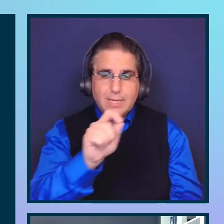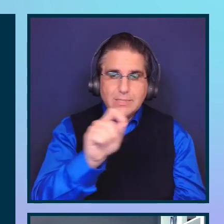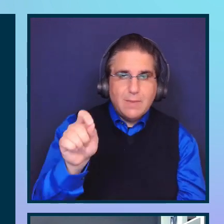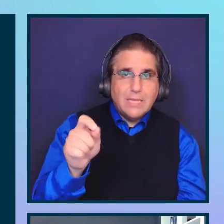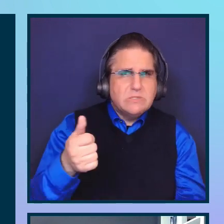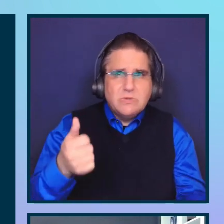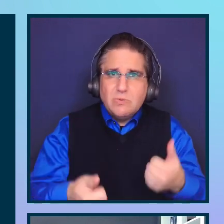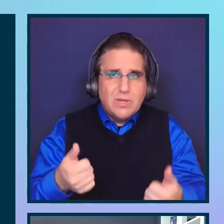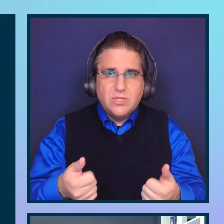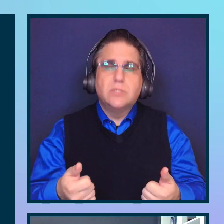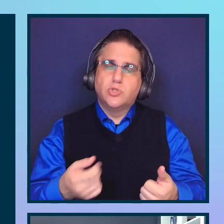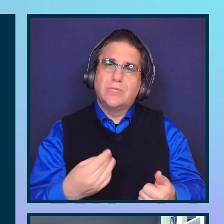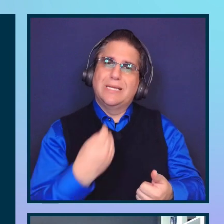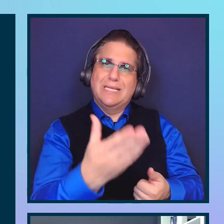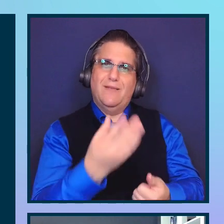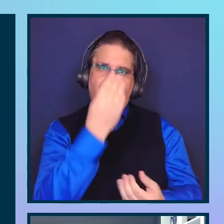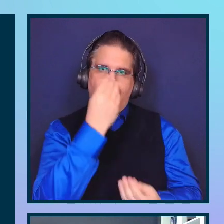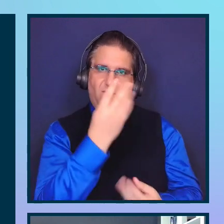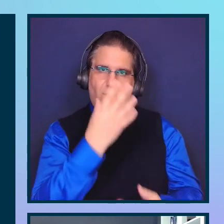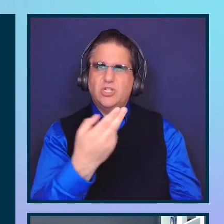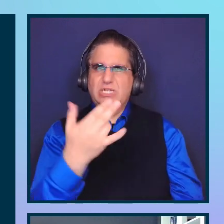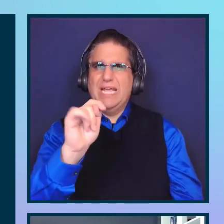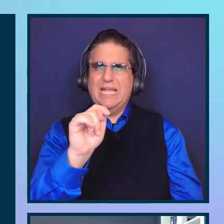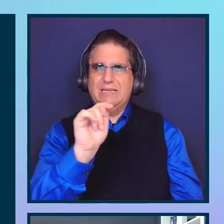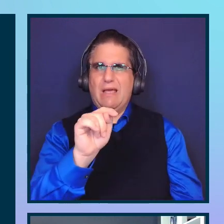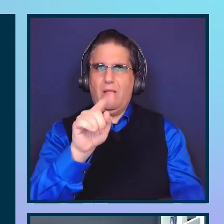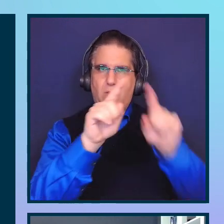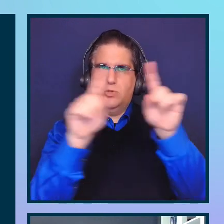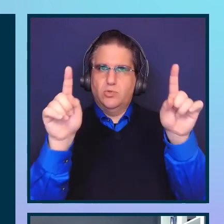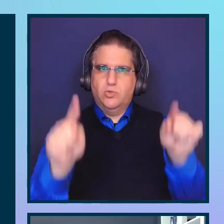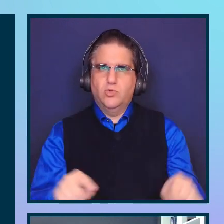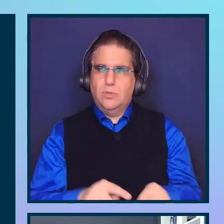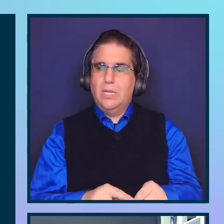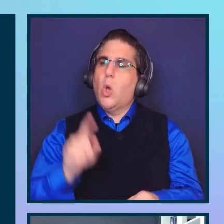So try to put hints on the screen to let users know that that's the way you're expecting data.